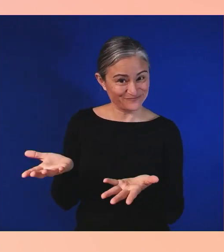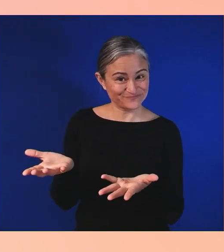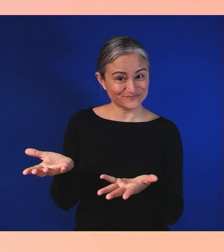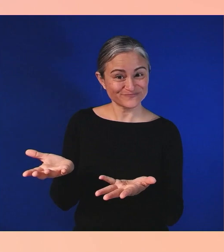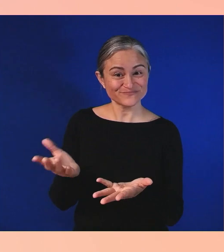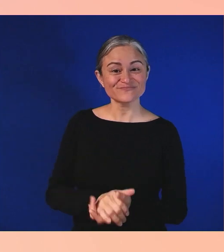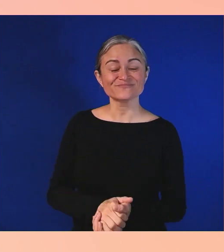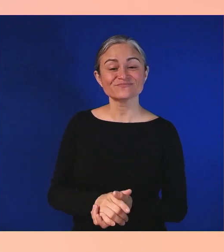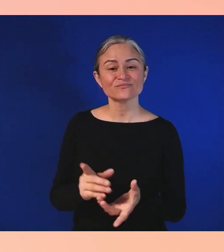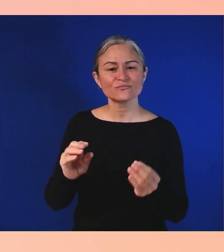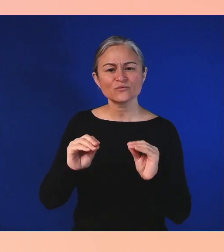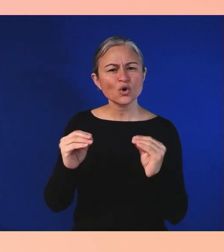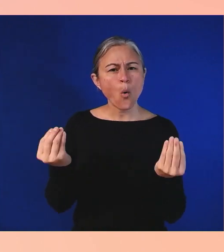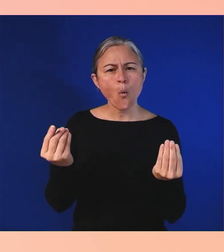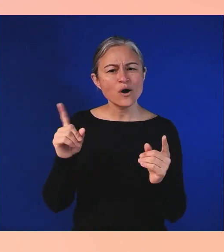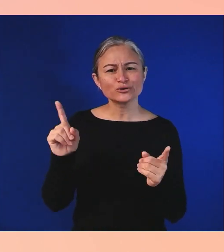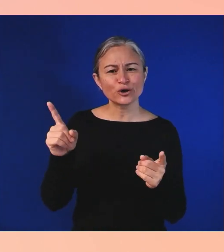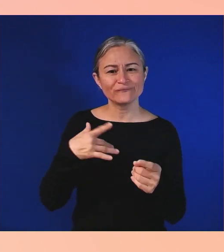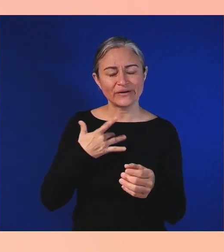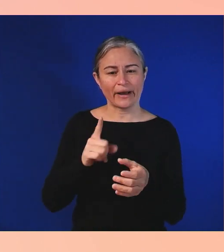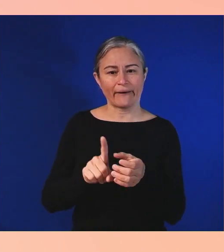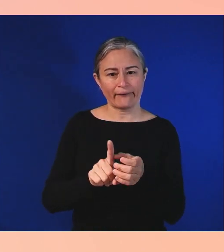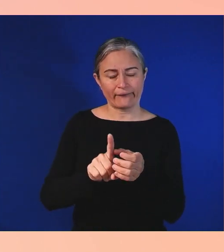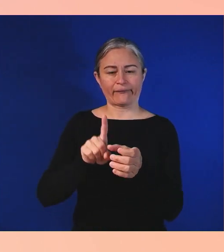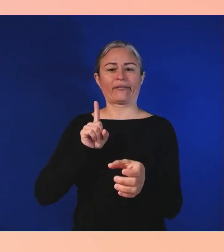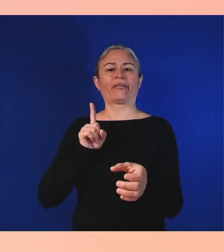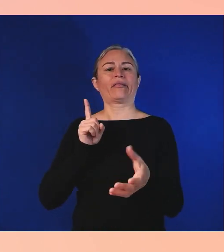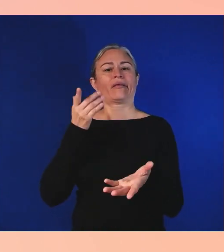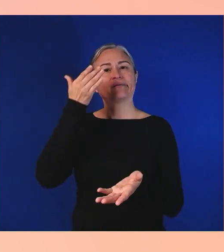that can open the door and set us free.